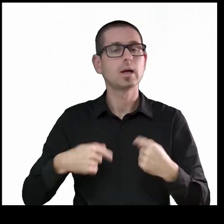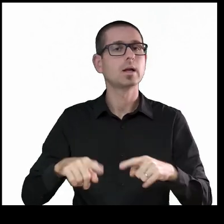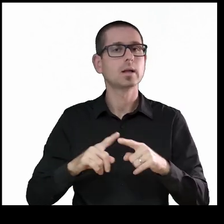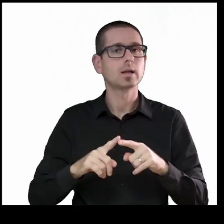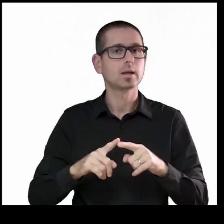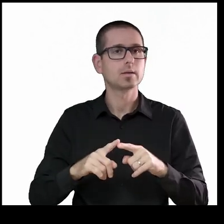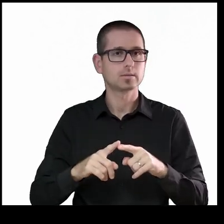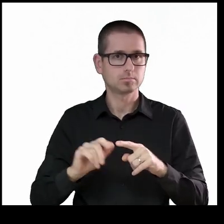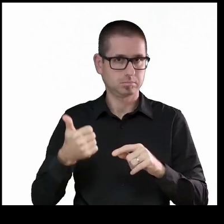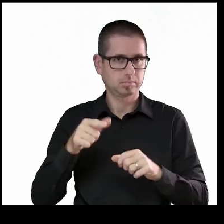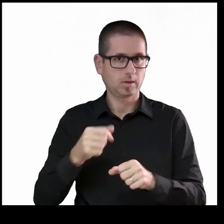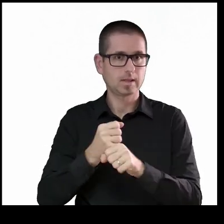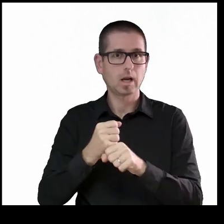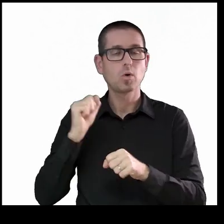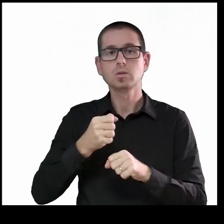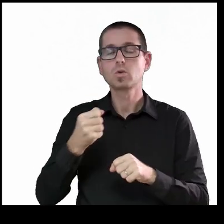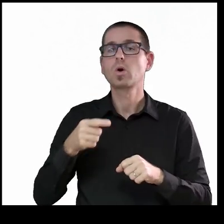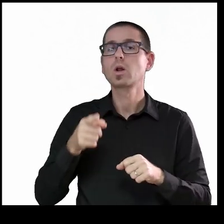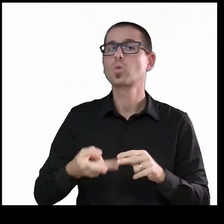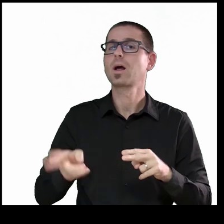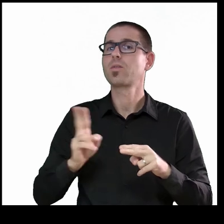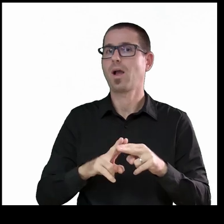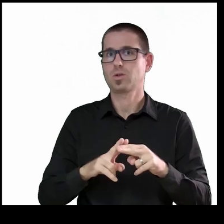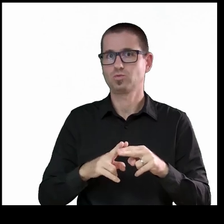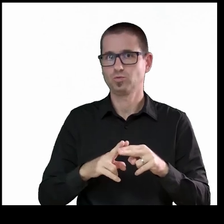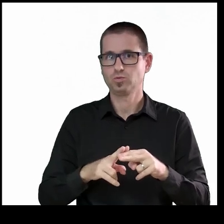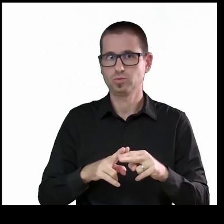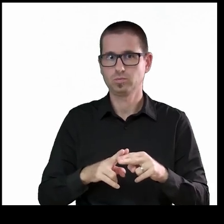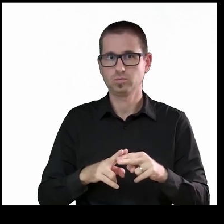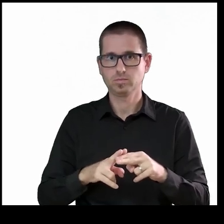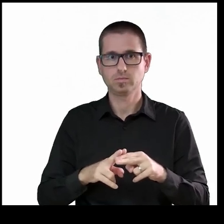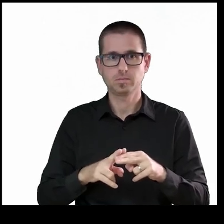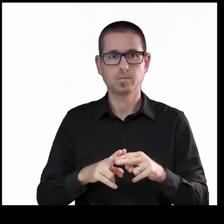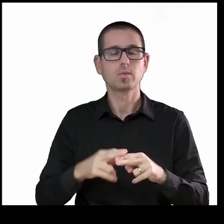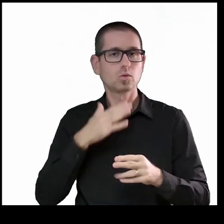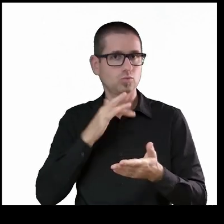first of all, because here it's the most. The scholar drops are here. It's here,